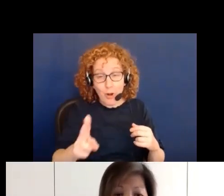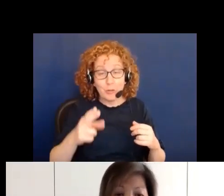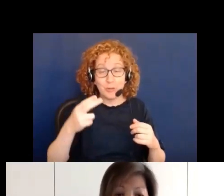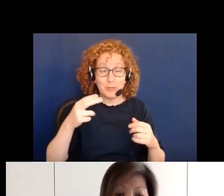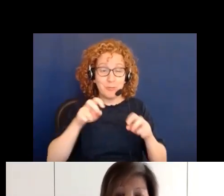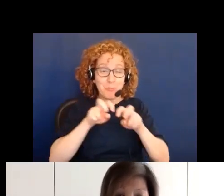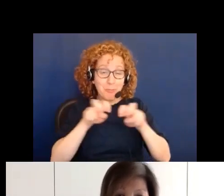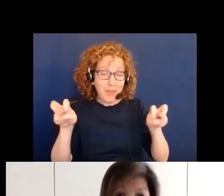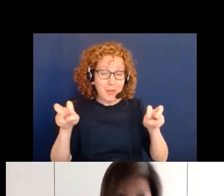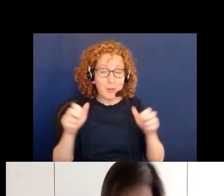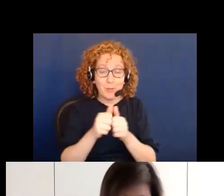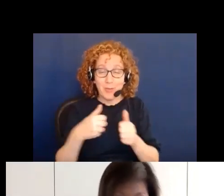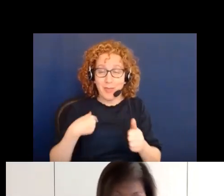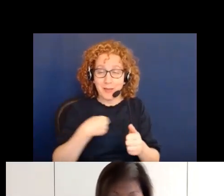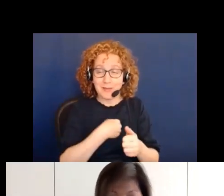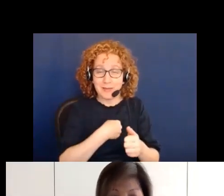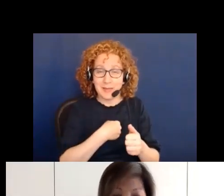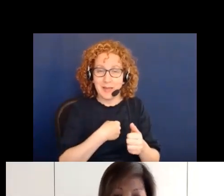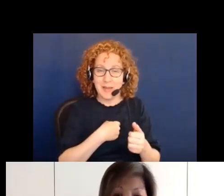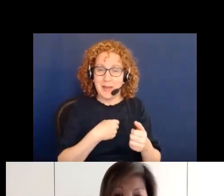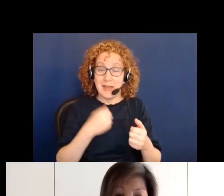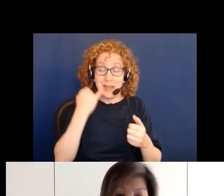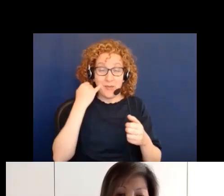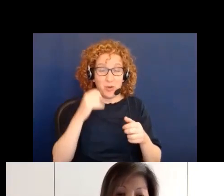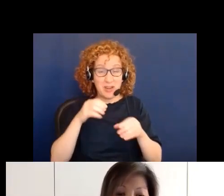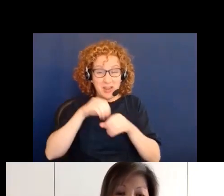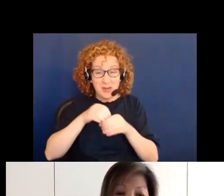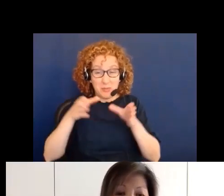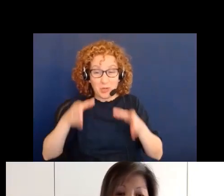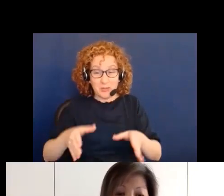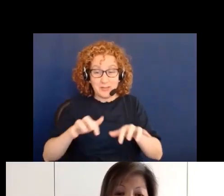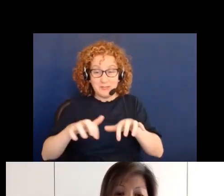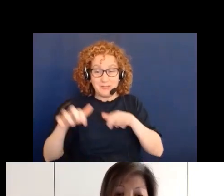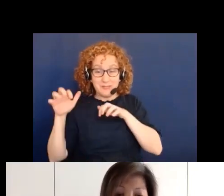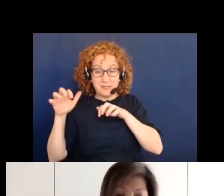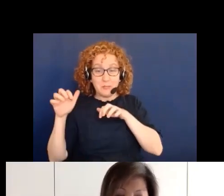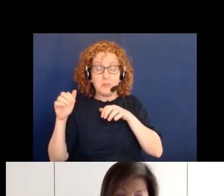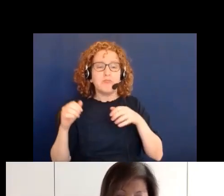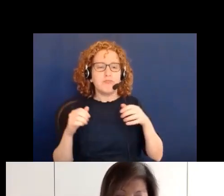i would say hold your applause if we were in person but in the interest of time I'm